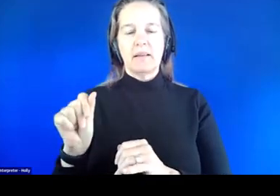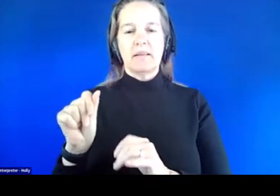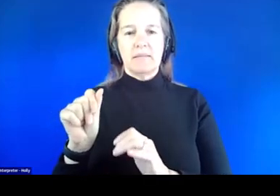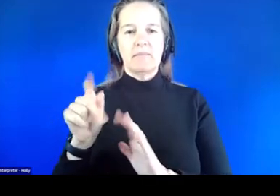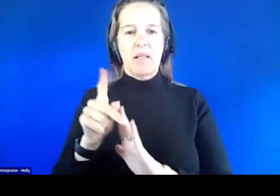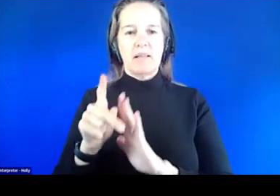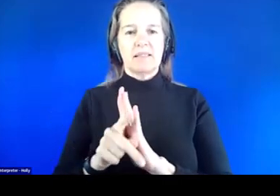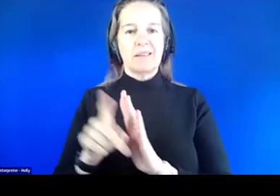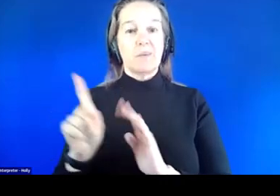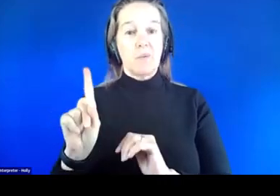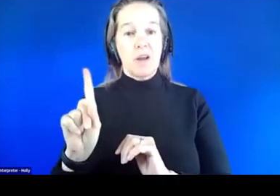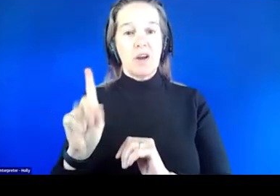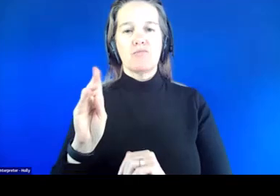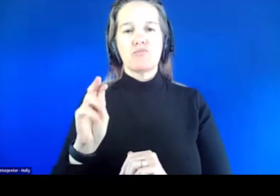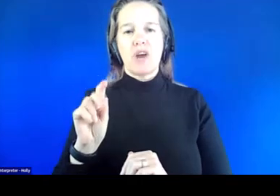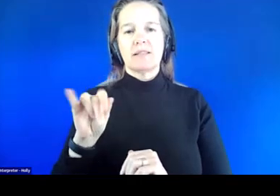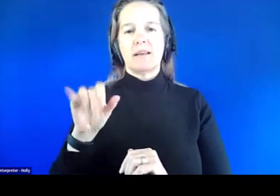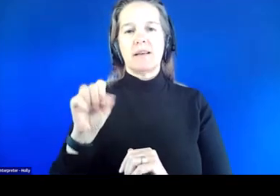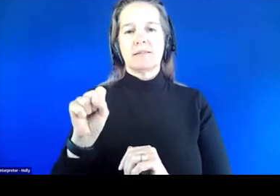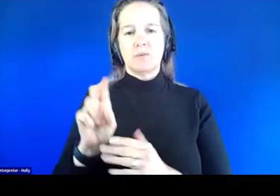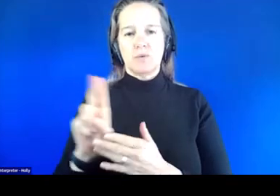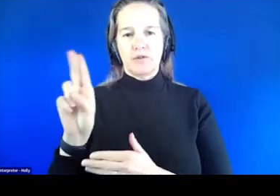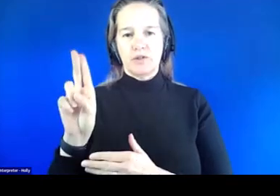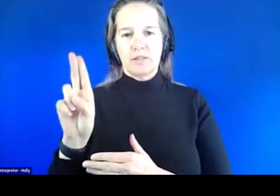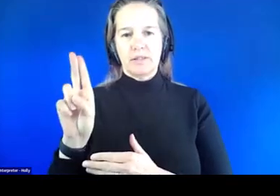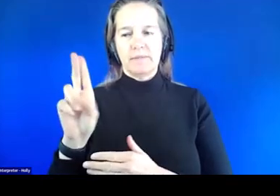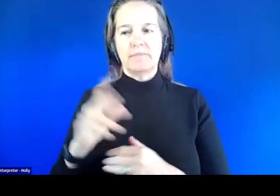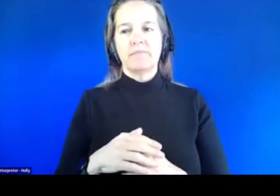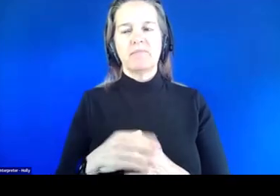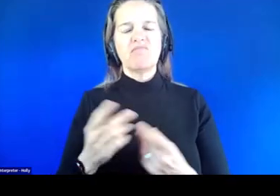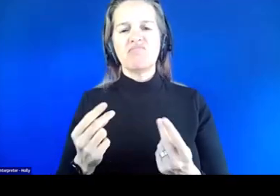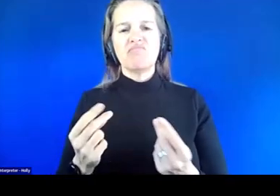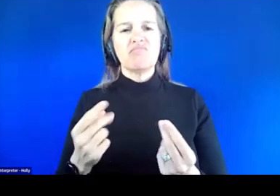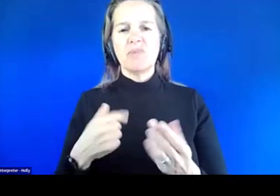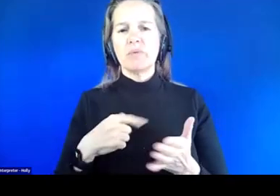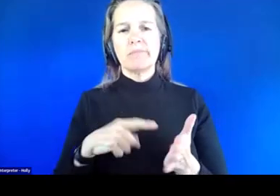University, where we conduct research and advance policy